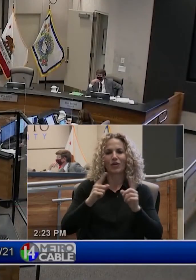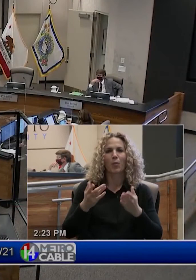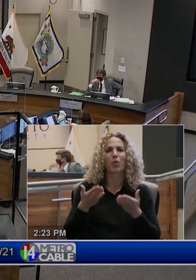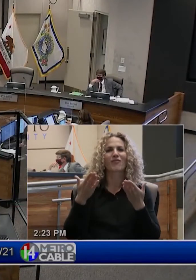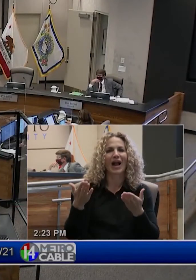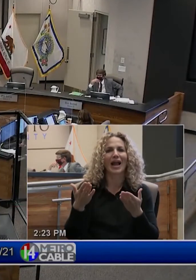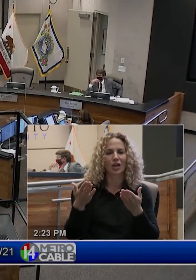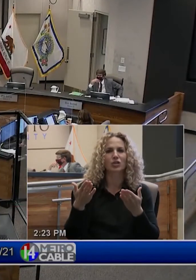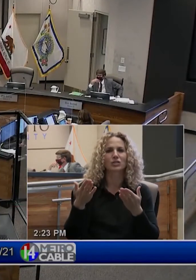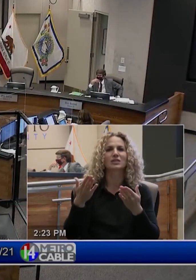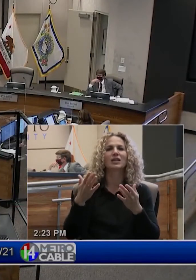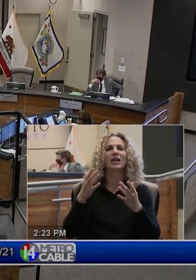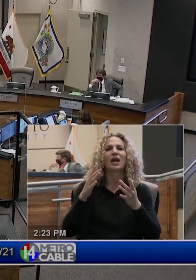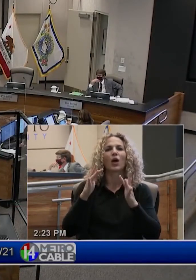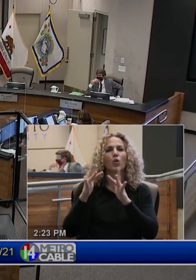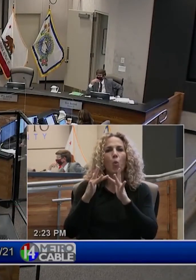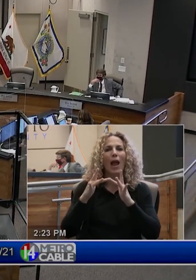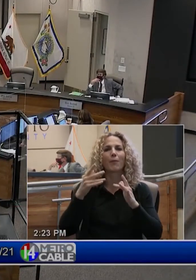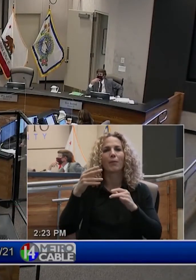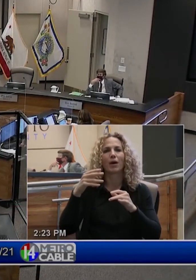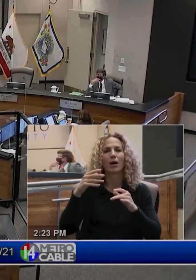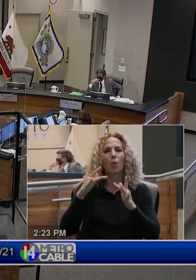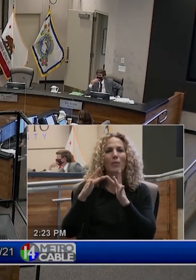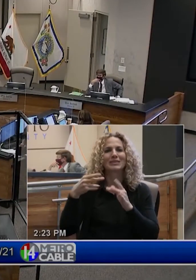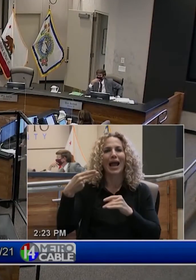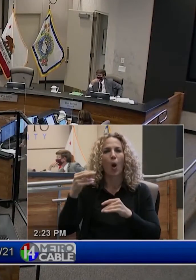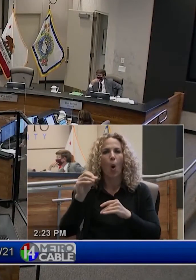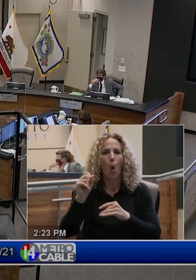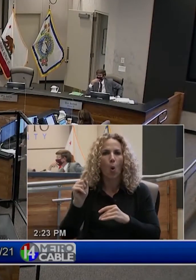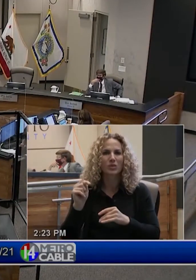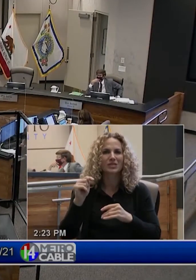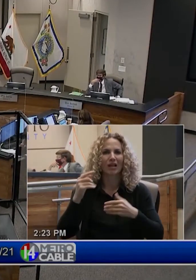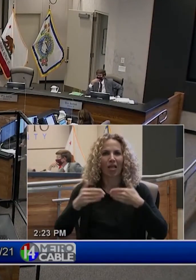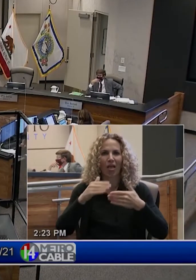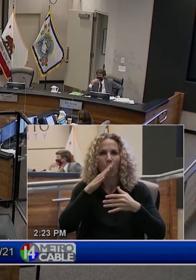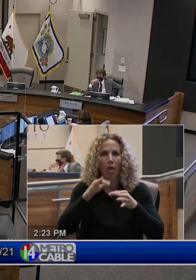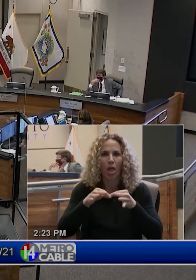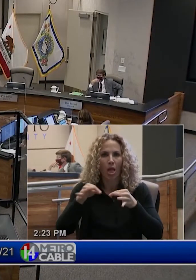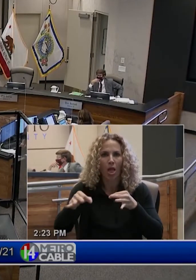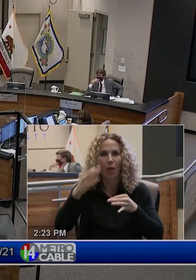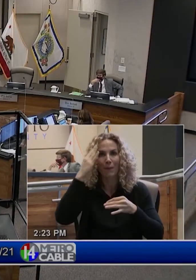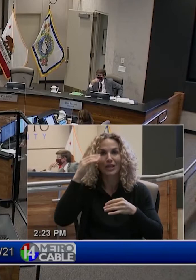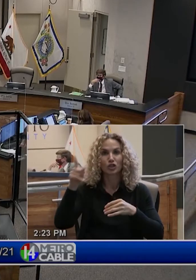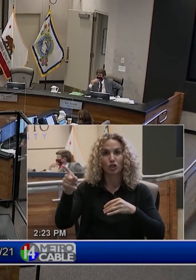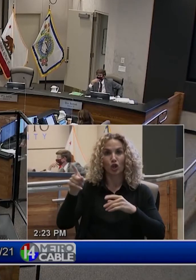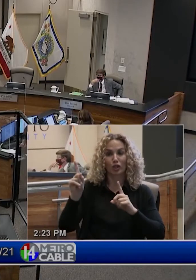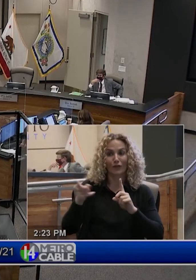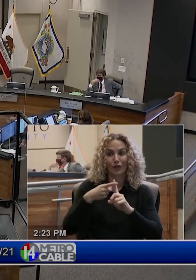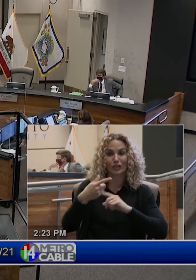IN ADVANCE AND WE THOUGHT THEY'D HAVE THEM UP, TODAY. HAVE THEM UP, TODAY. BECAUSE YOU ARE THE FIRST COUNTY BECAUSE YOU ARE THE FIRST COUNTY GETTING THIS UP, IT HAS TAKEN